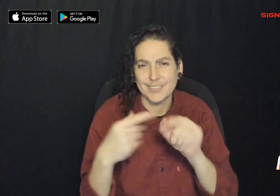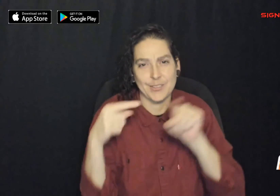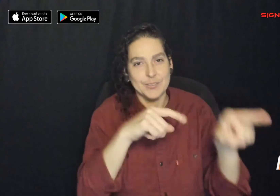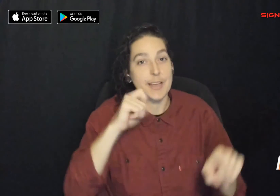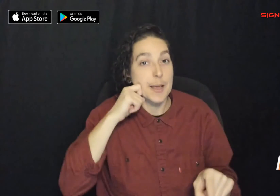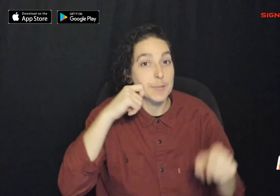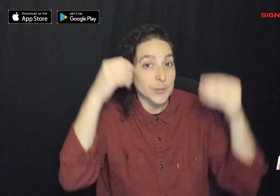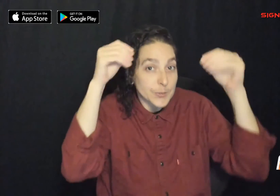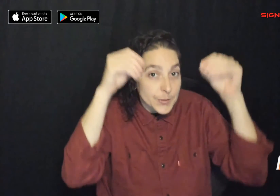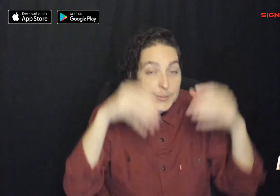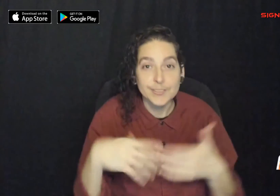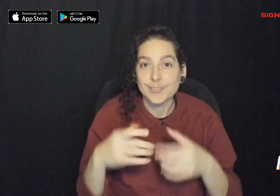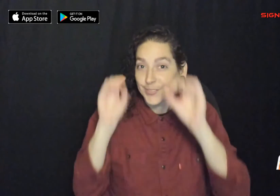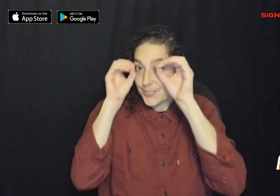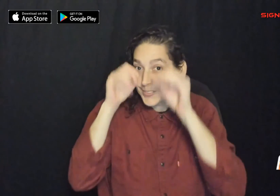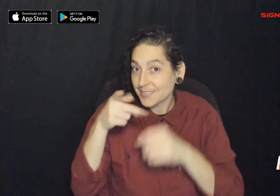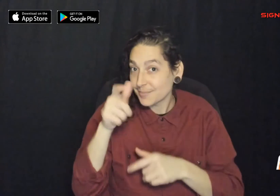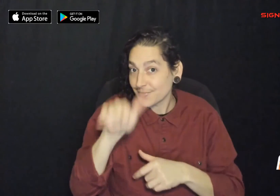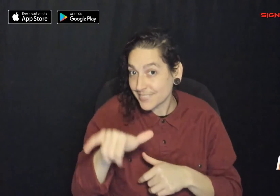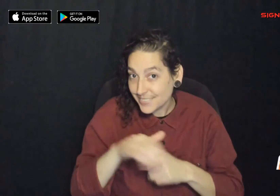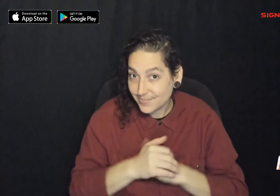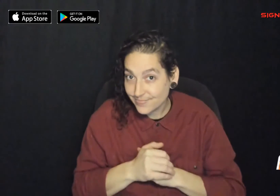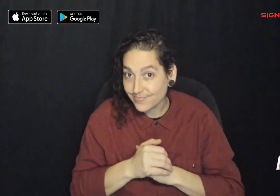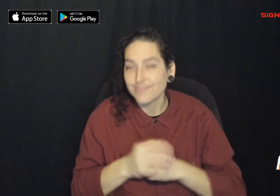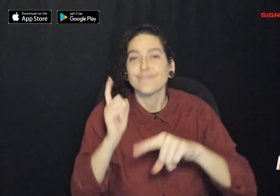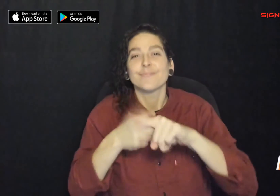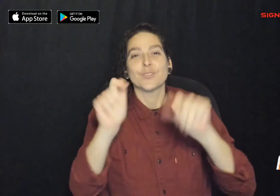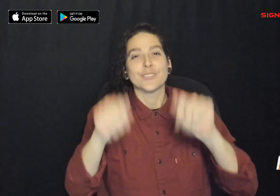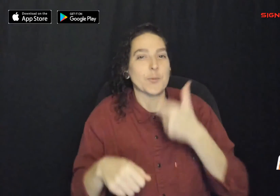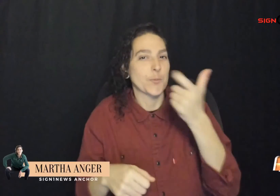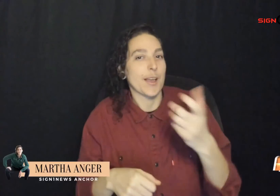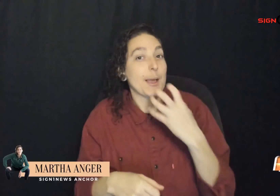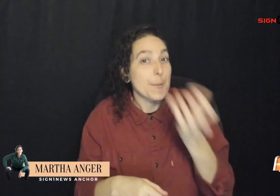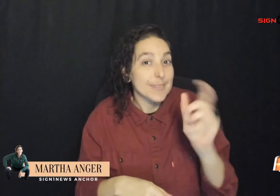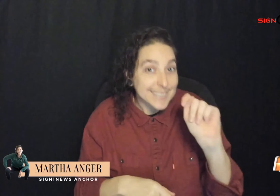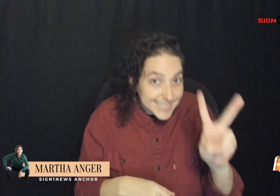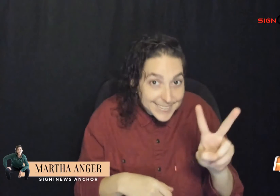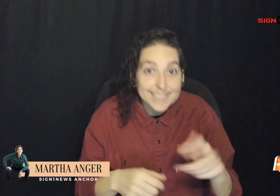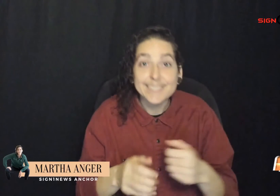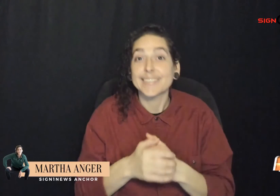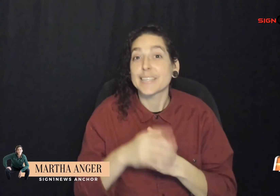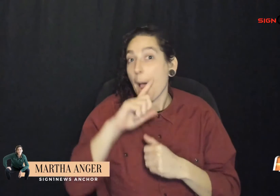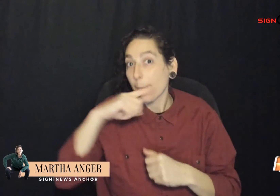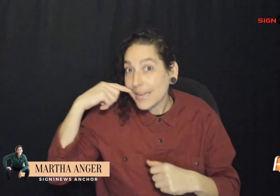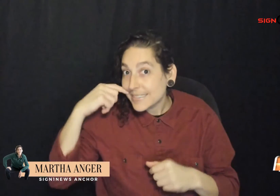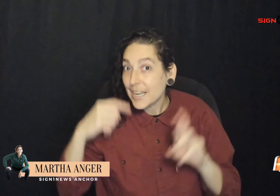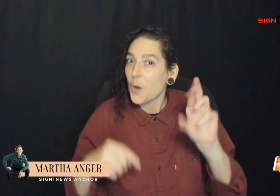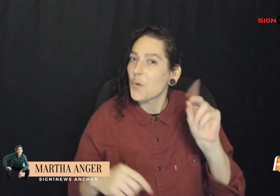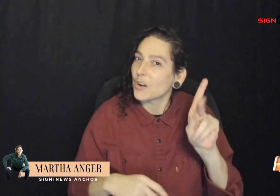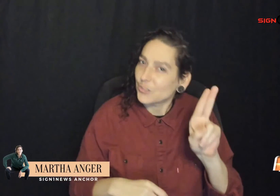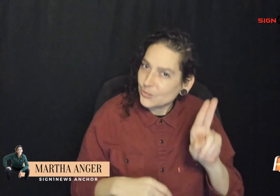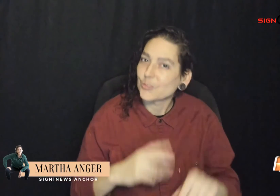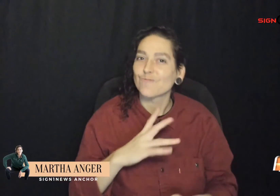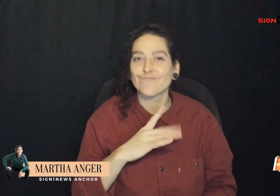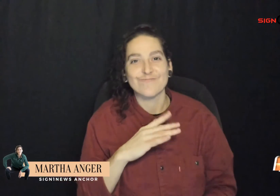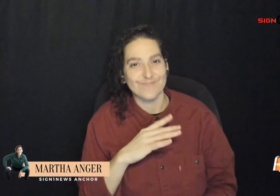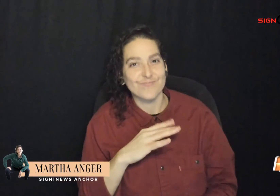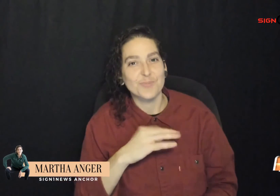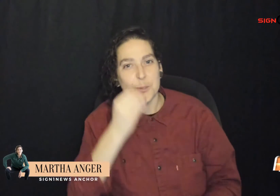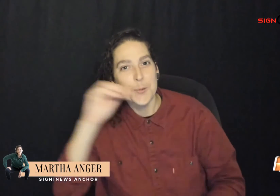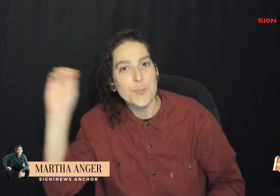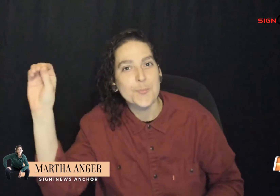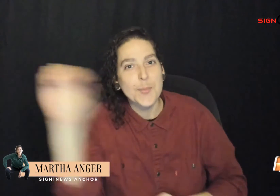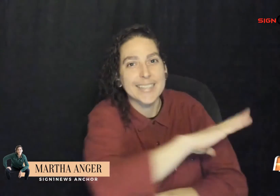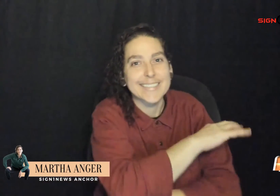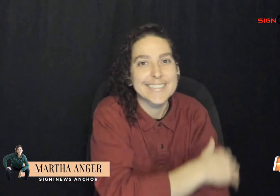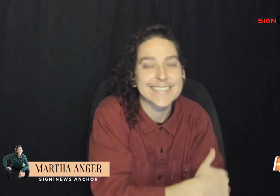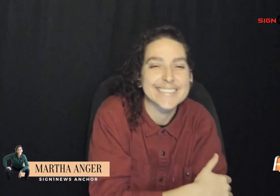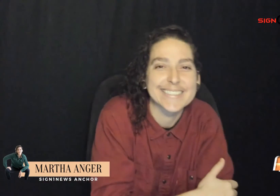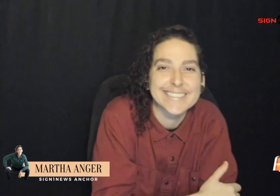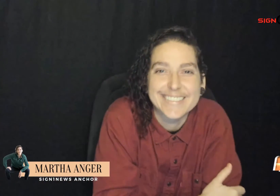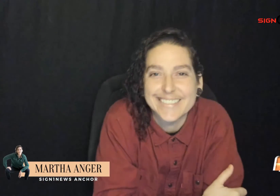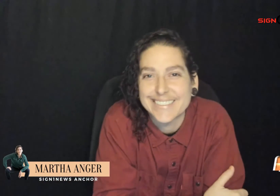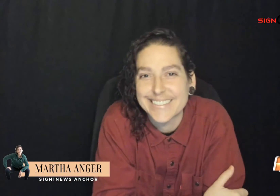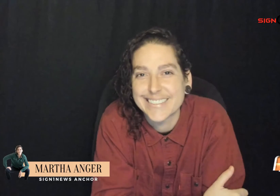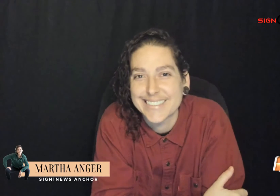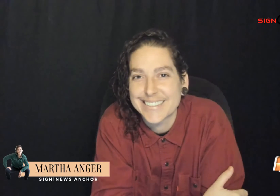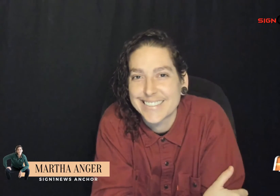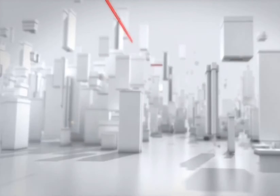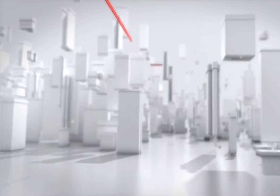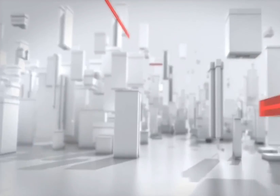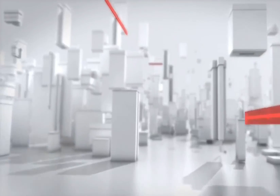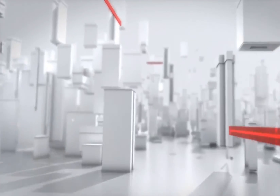or Google play store on your smart phone you can also watch on Apple TV Amazon and Roku